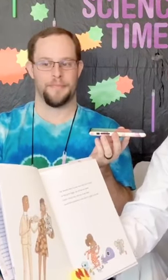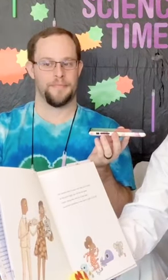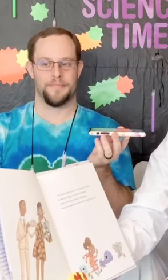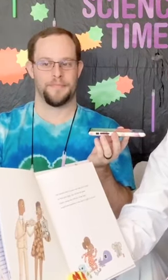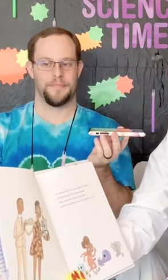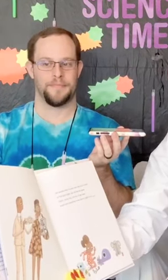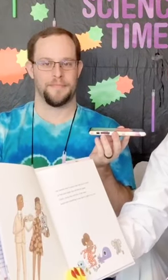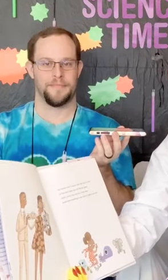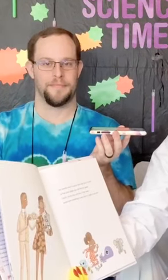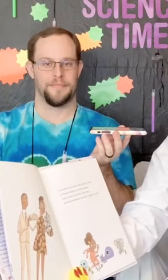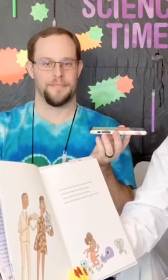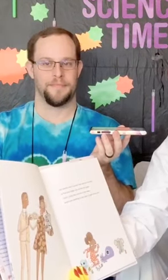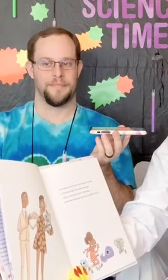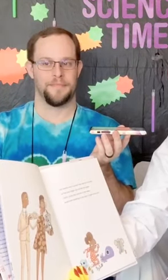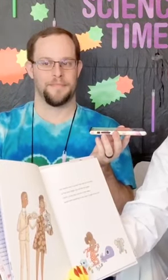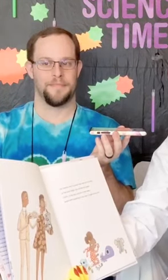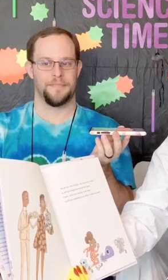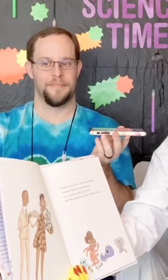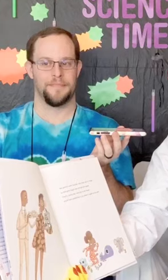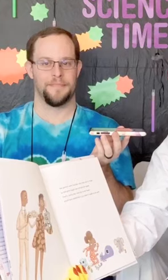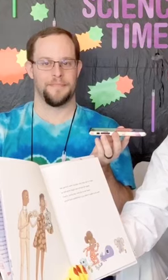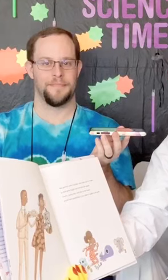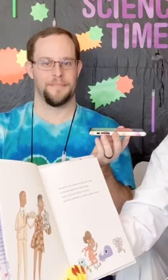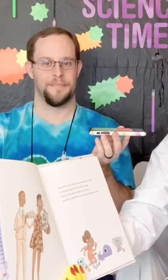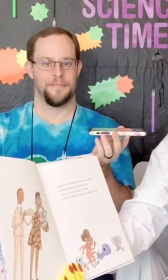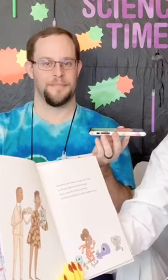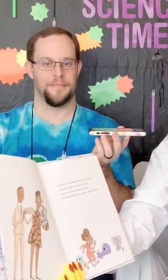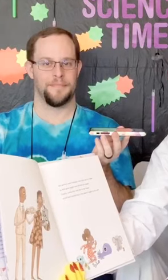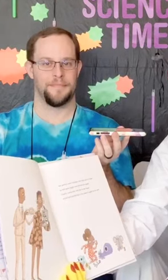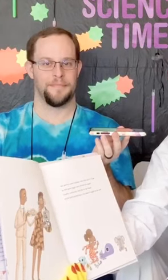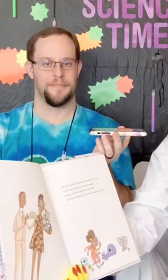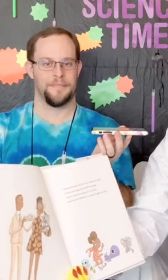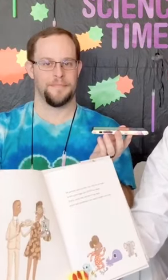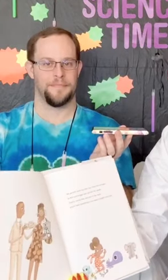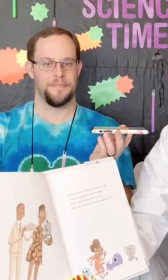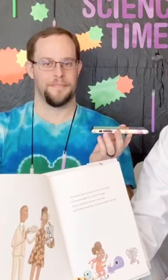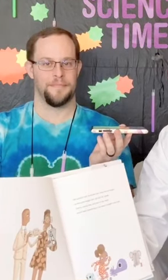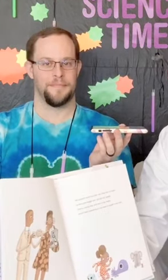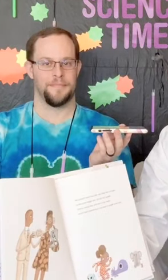Clearly young Ada, with lots in her head, would have something to say when it